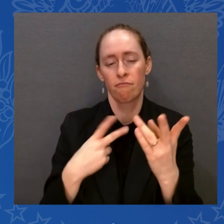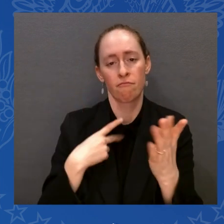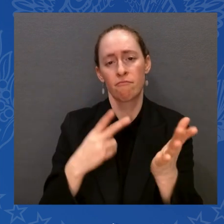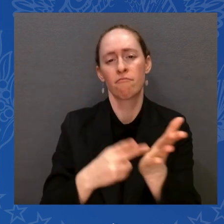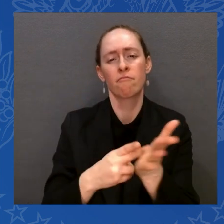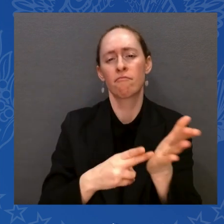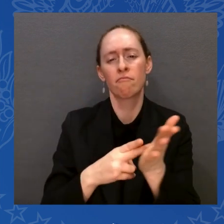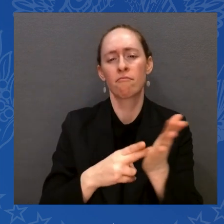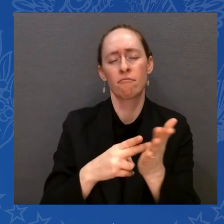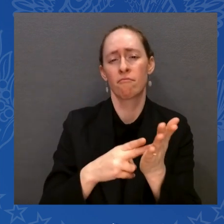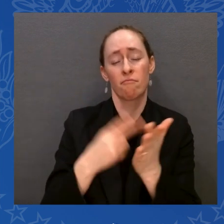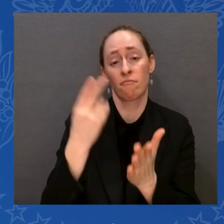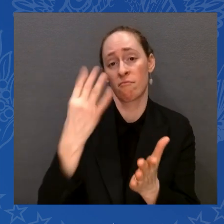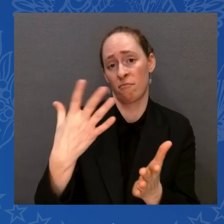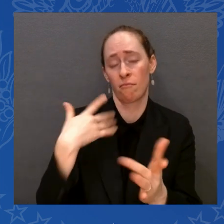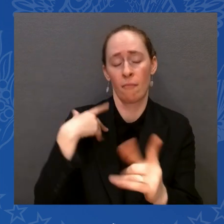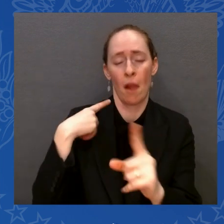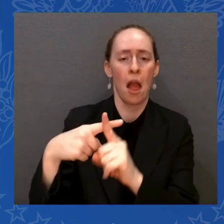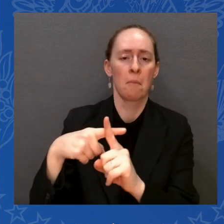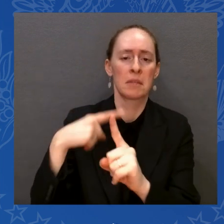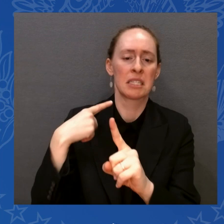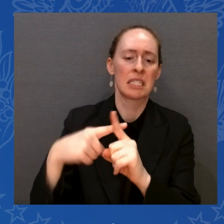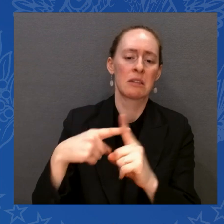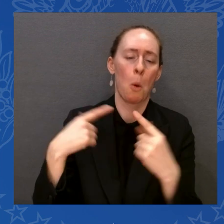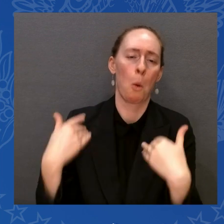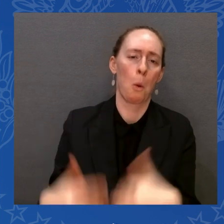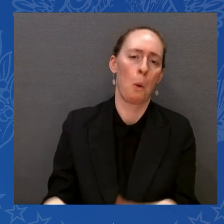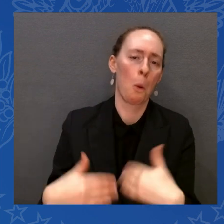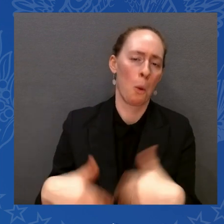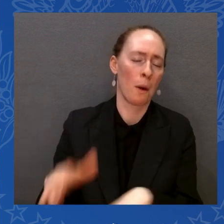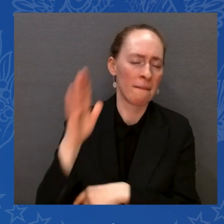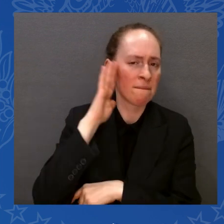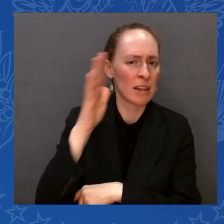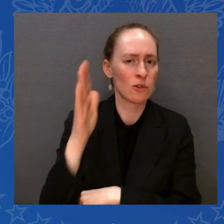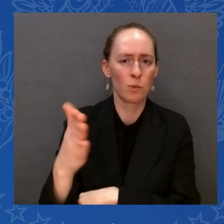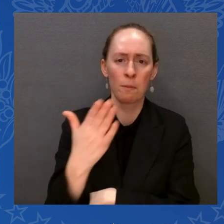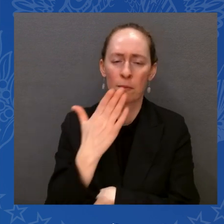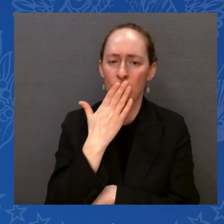We just have to remember who in God's name we are. We're the United States of America.